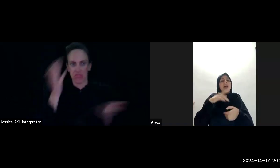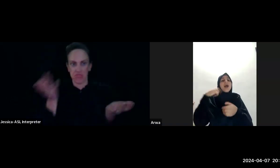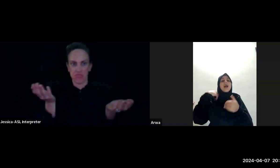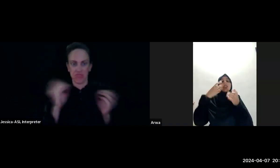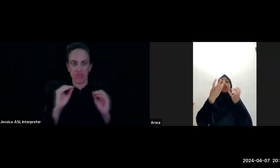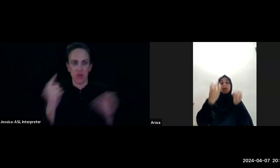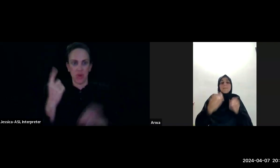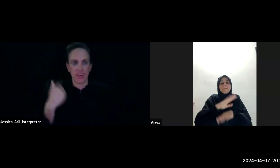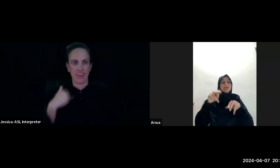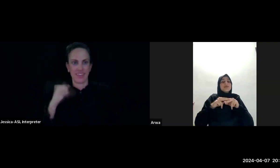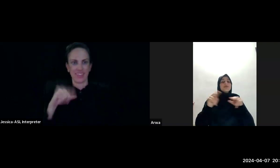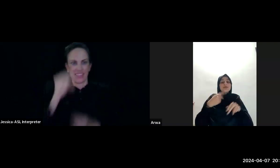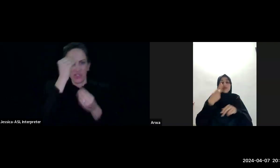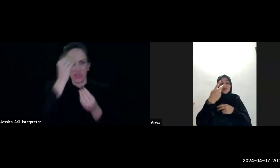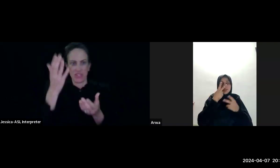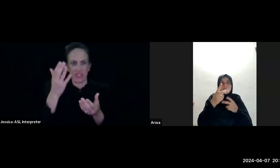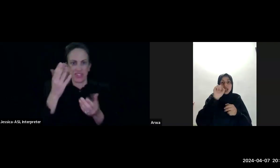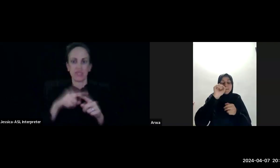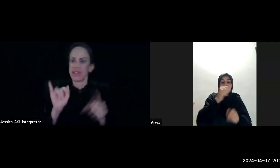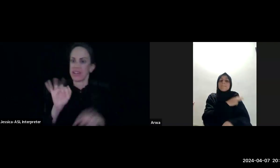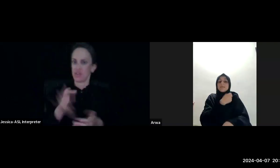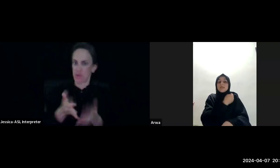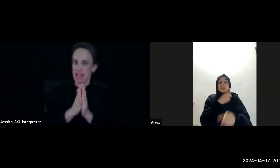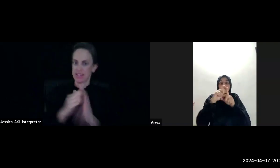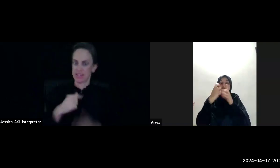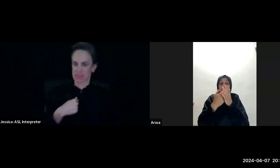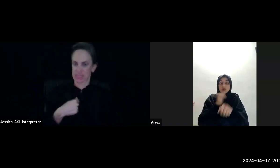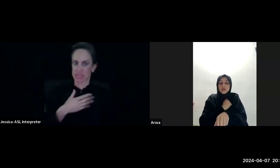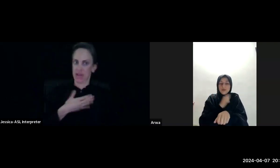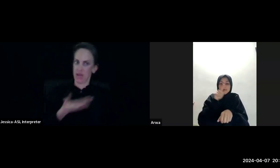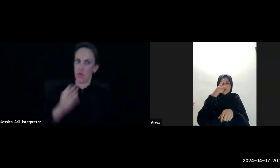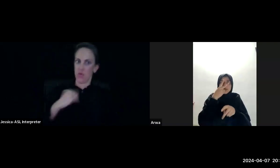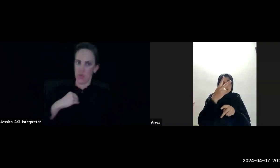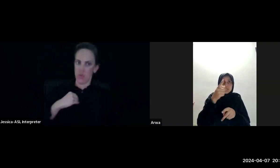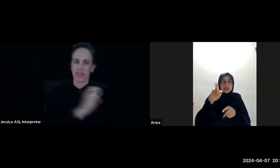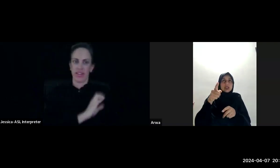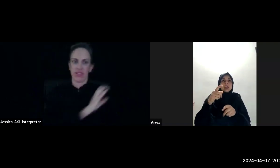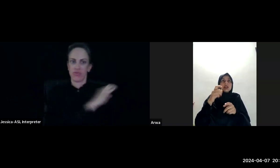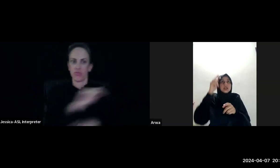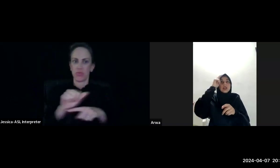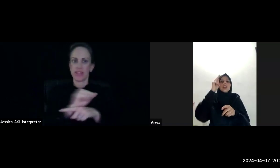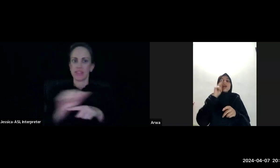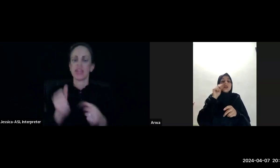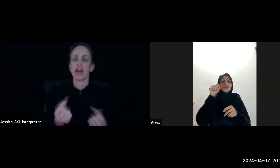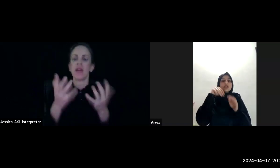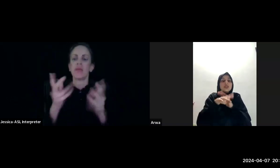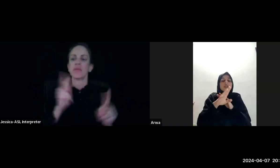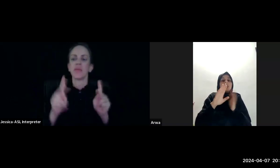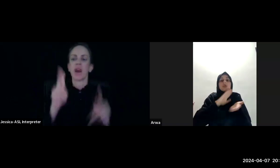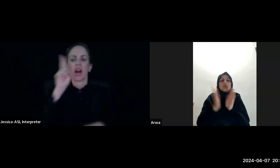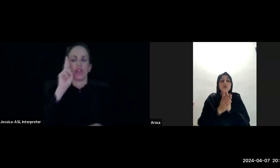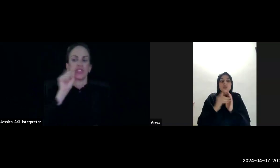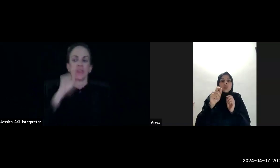clinical practice uh how many Usher syndrome do I see in a month uh compared to Retinitis